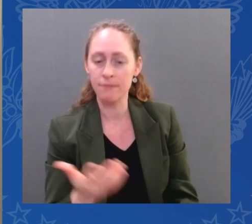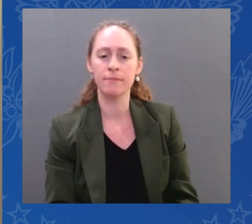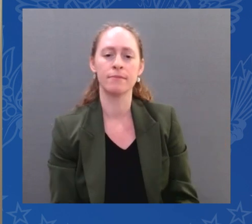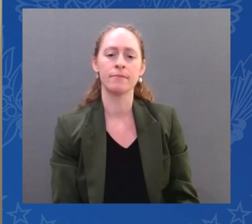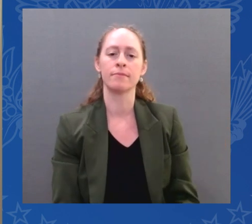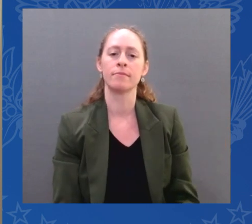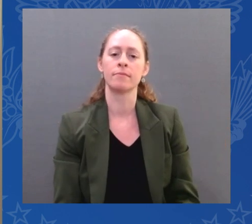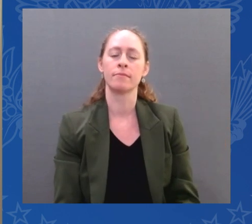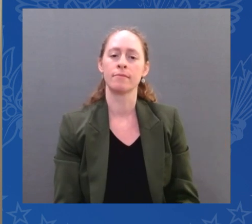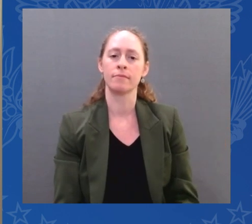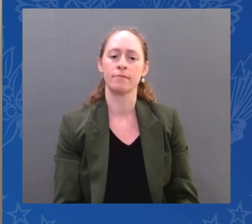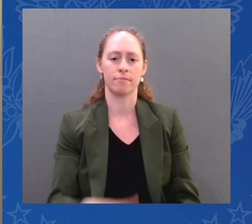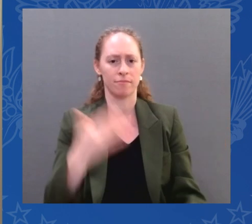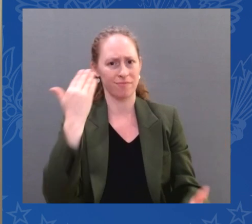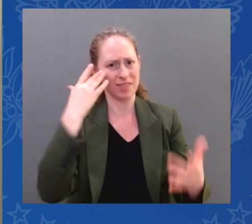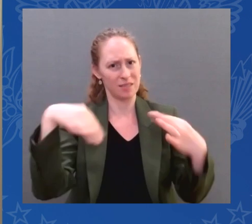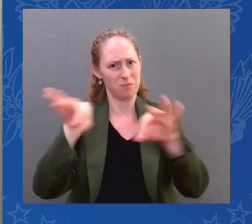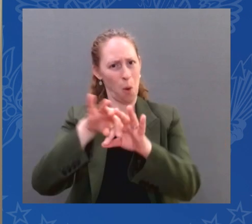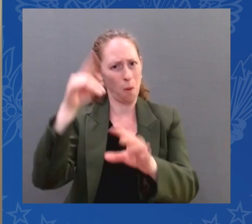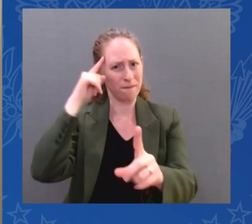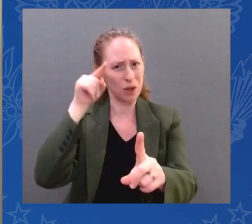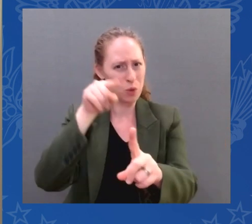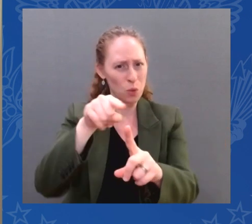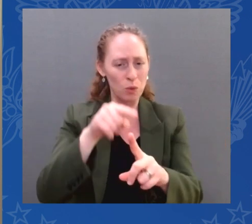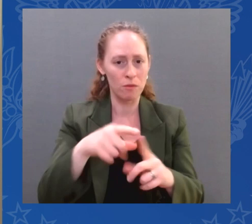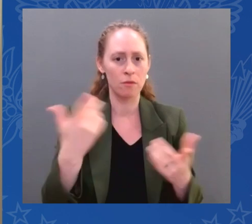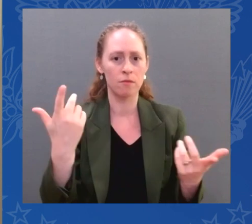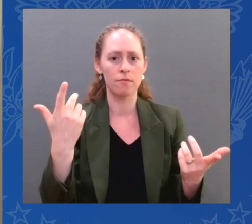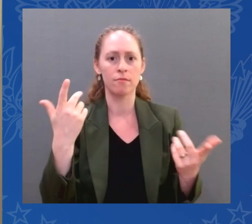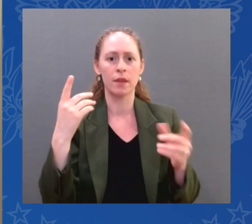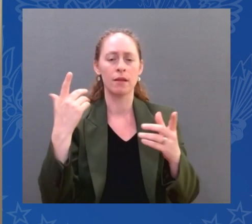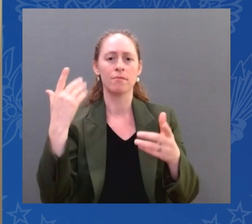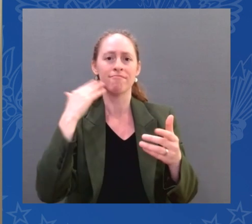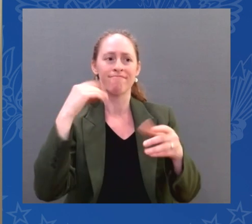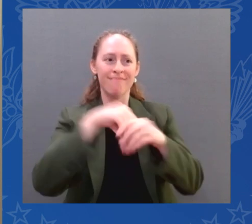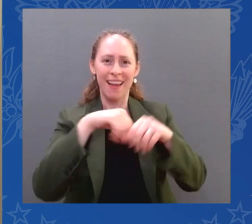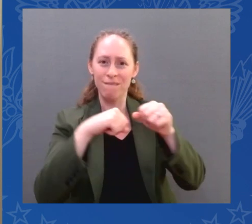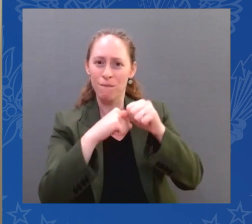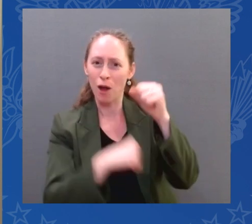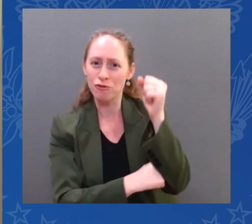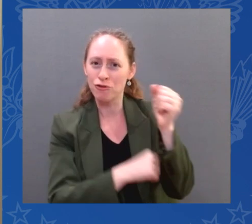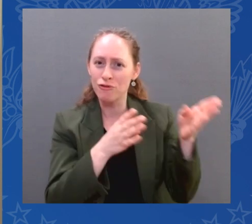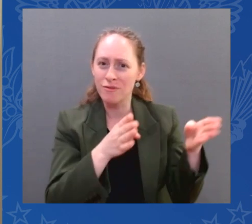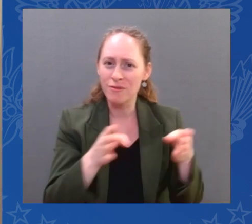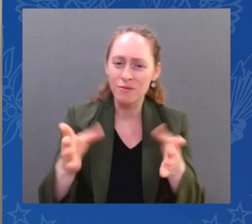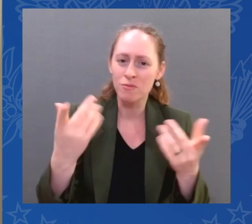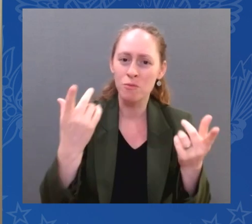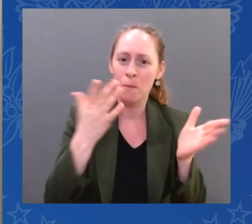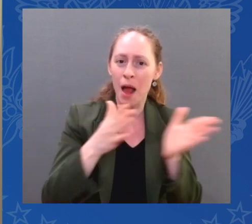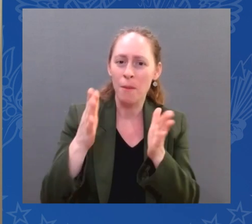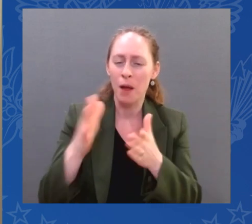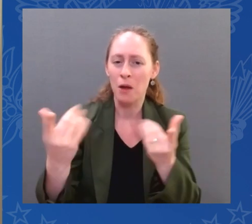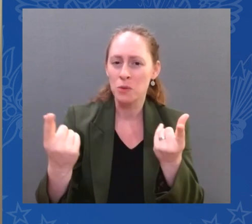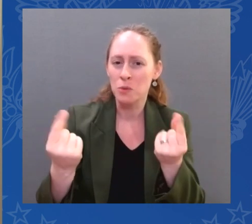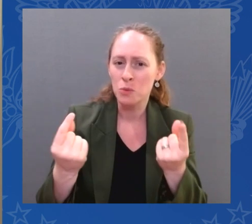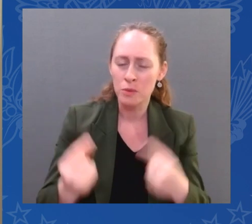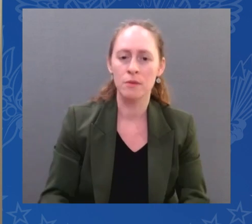The President: We have a giant infrastructure bill we passed -- giant -- 1.2 -- $1.2 trillion.